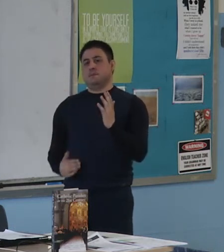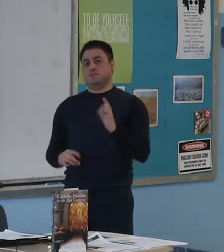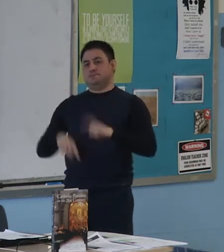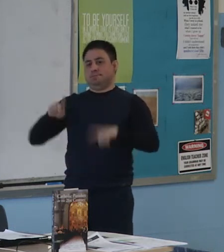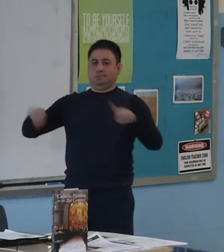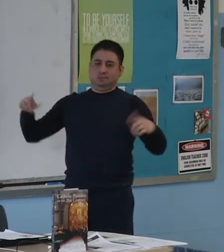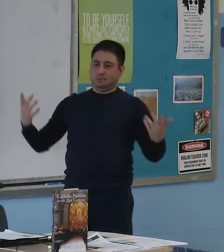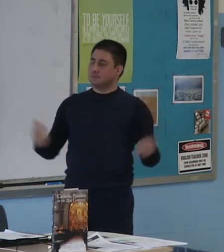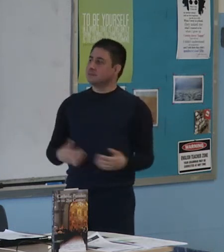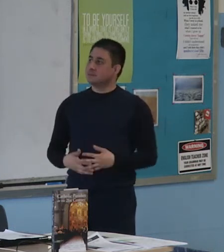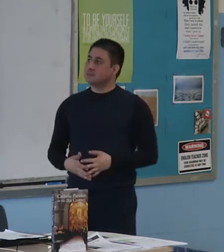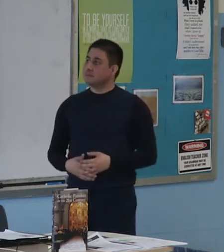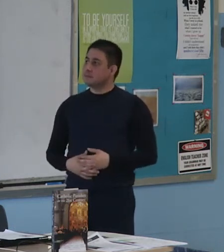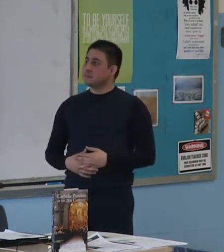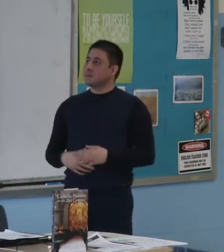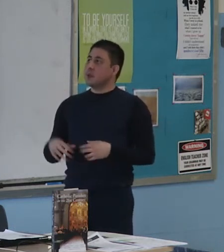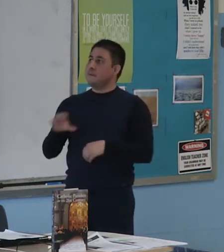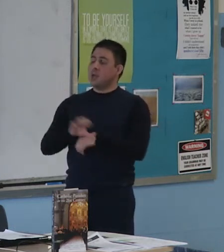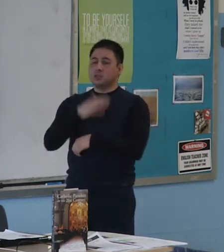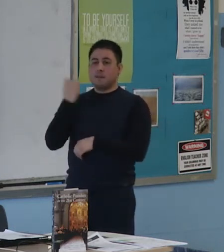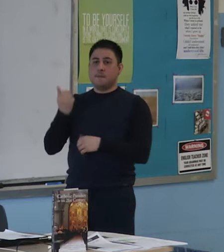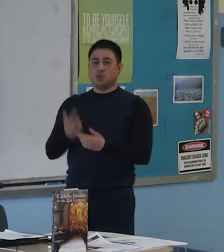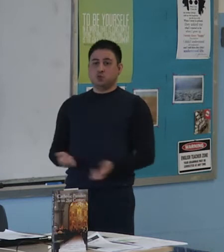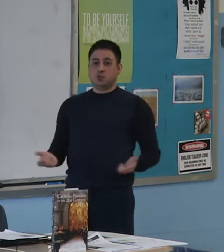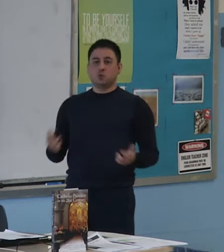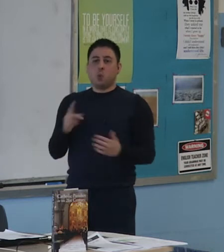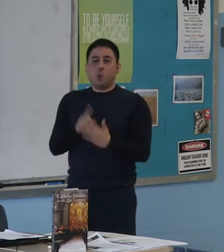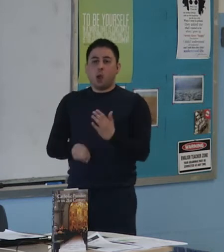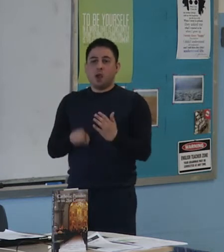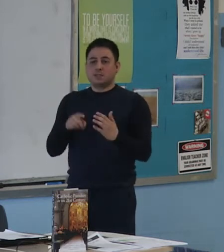the lines. The parish's best resources - so what are you doing well, what you're